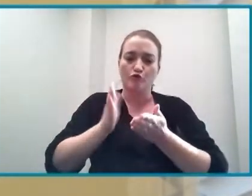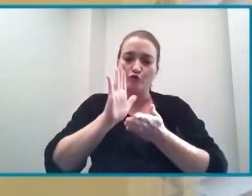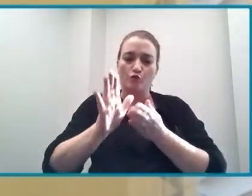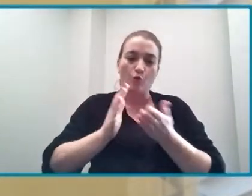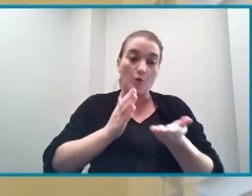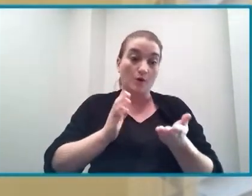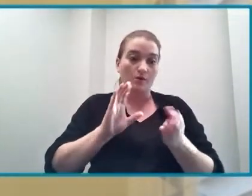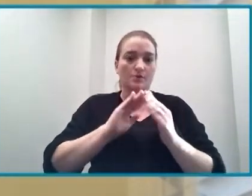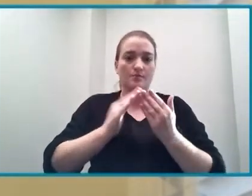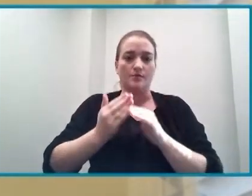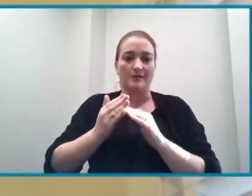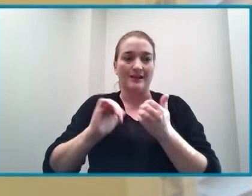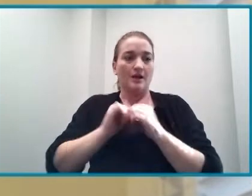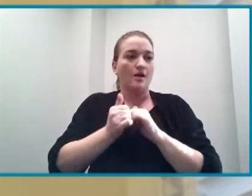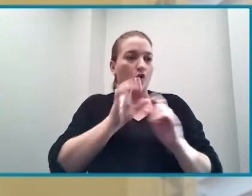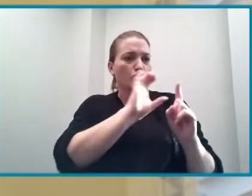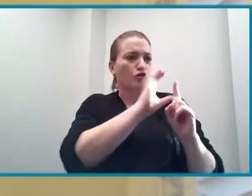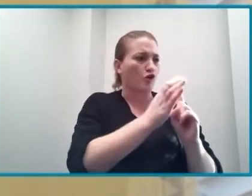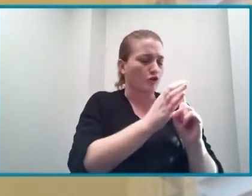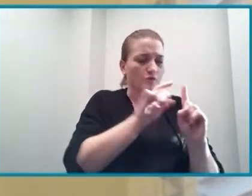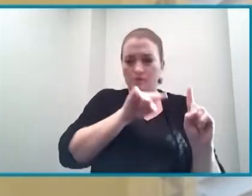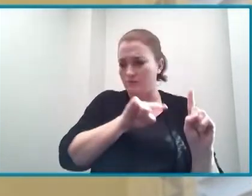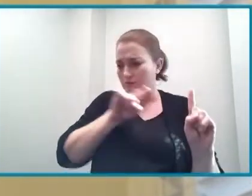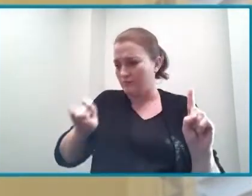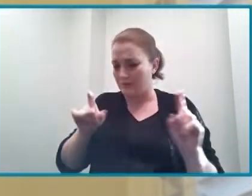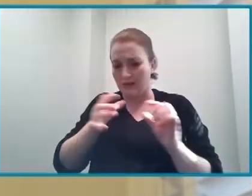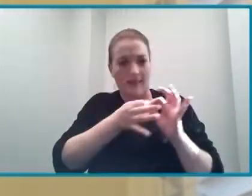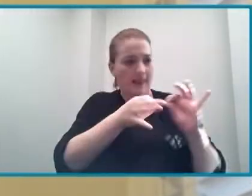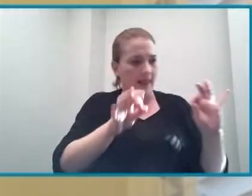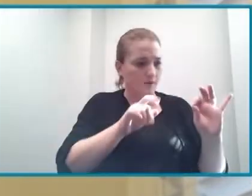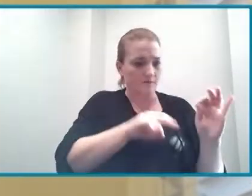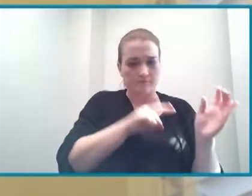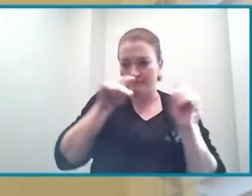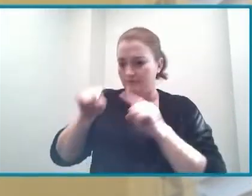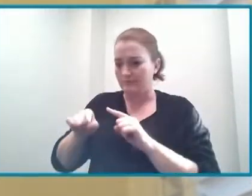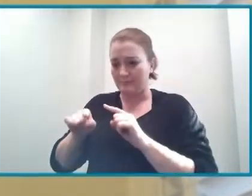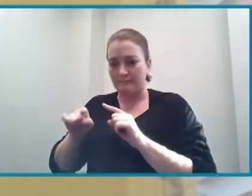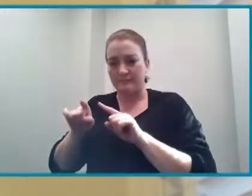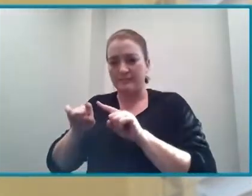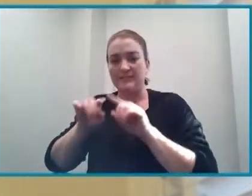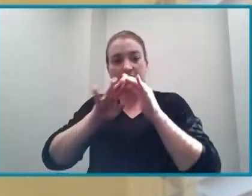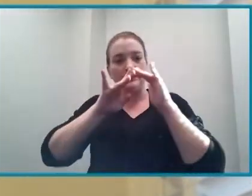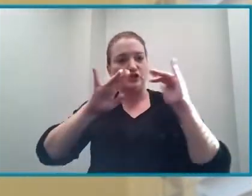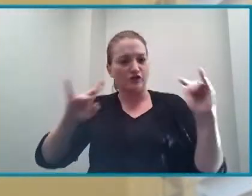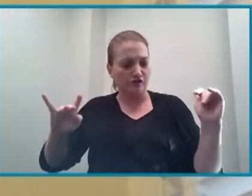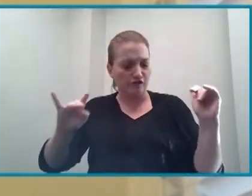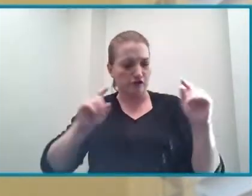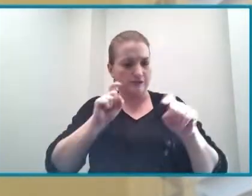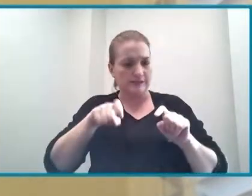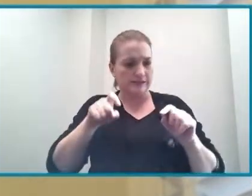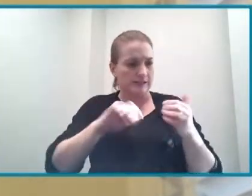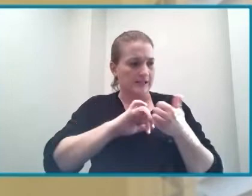both in terms of military culture and language, and in terms of diverse community needs. So with those in mind,